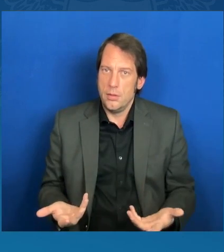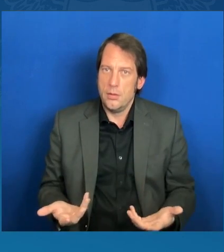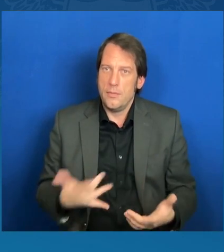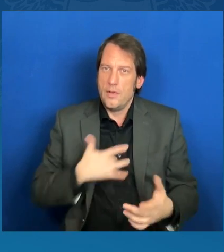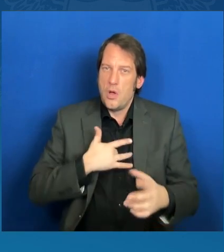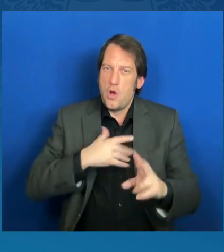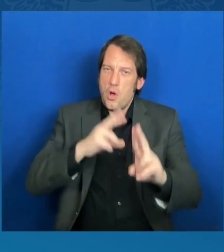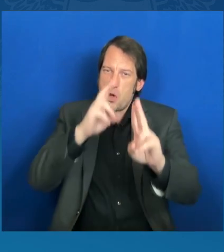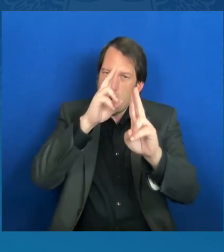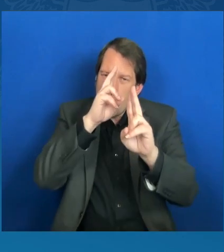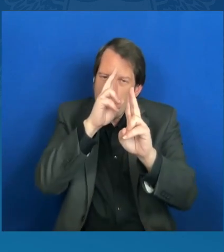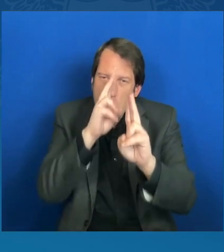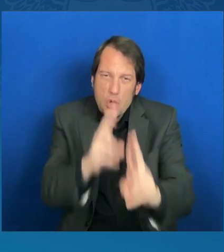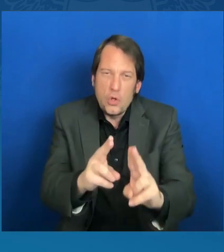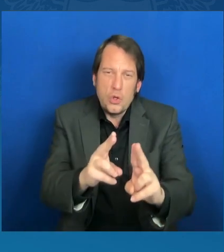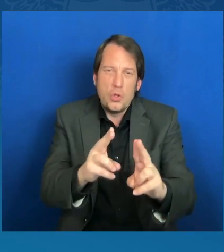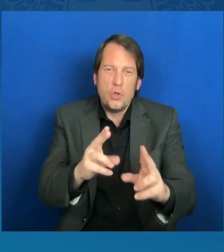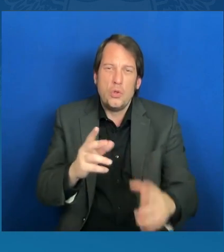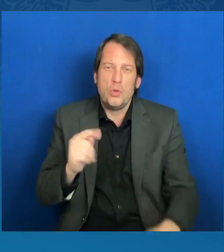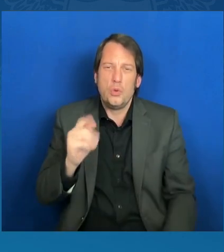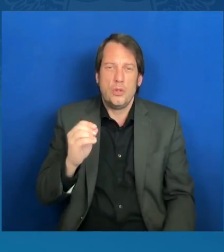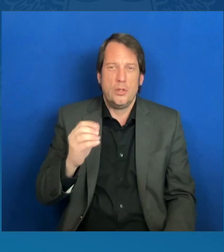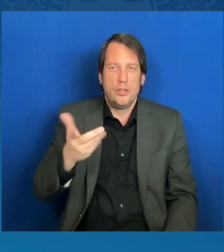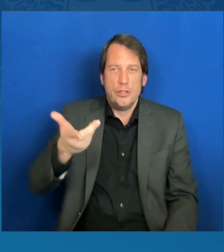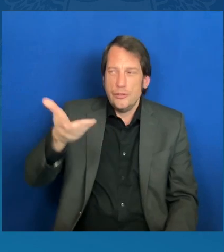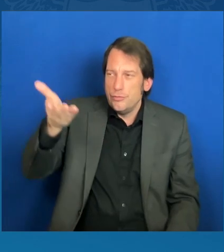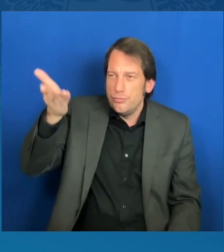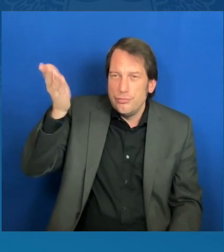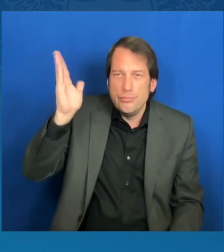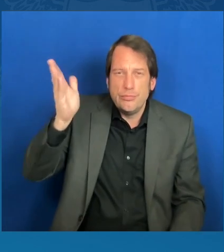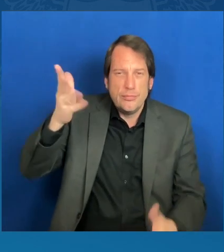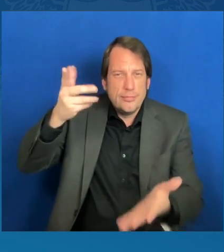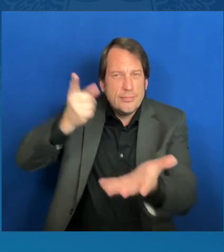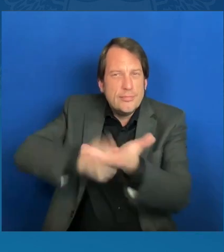to recognize, and to congratulate the inaugural class